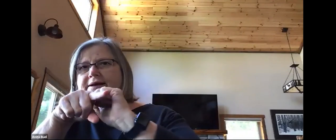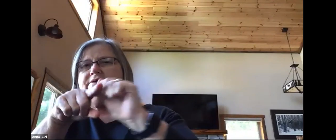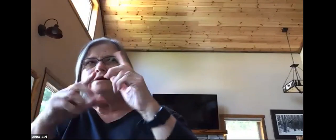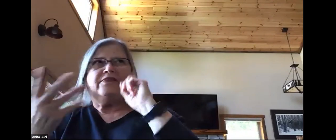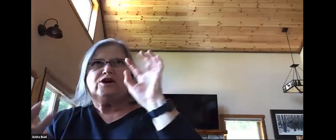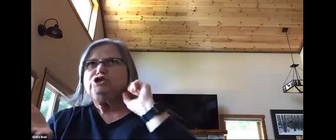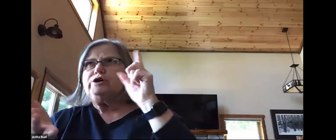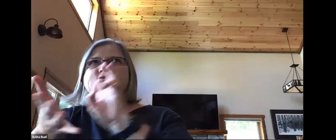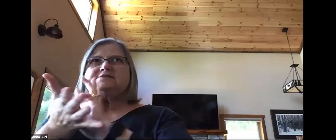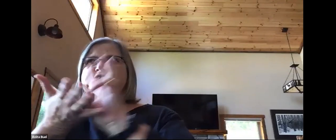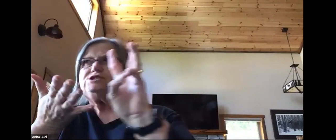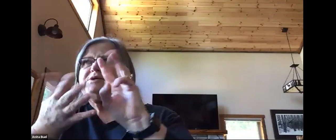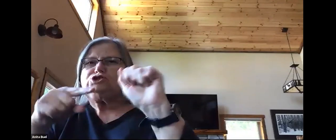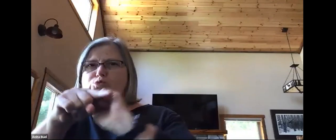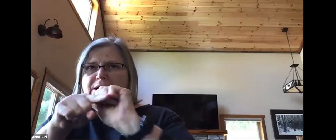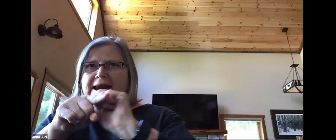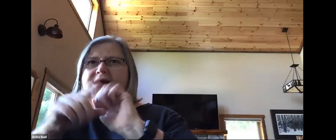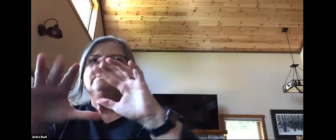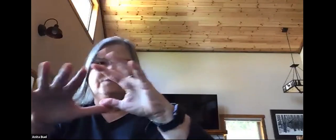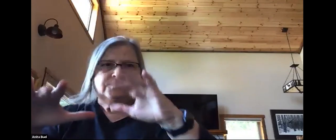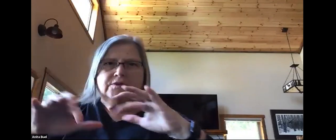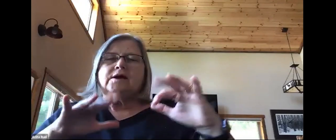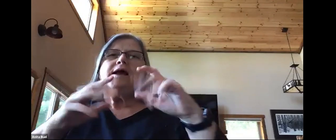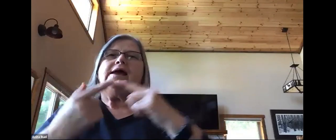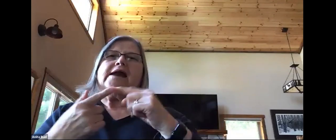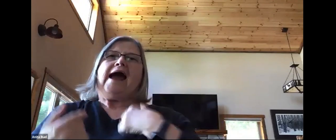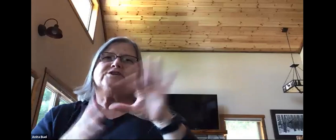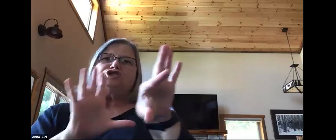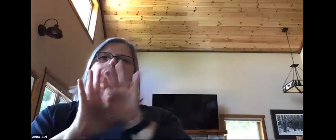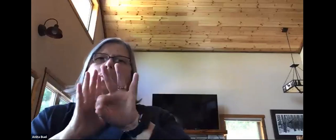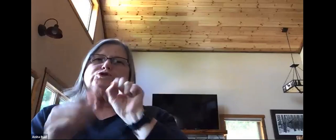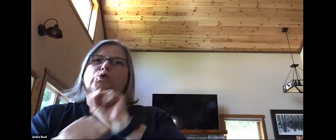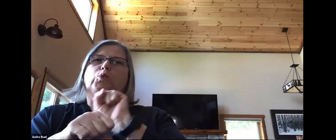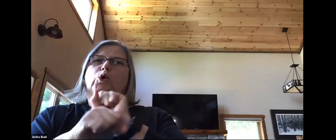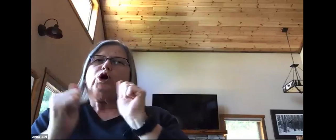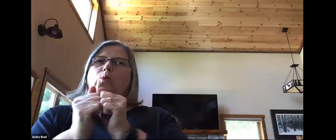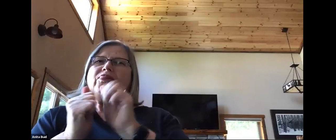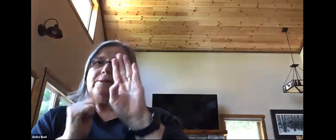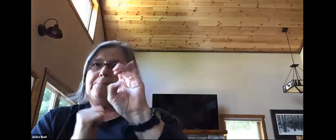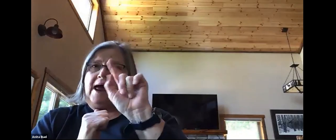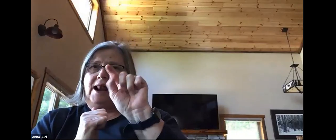County, I used to train, I think it was a six-week training, I went through actually, and I was chosen to